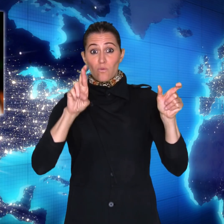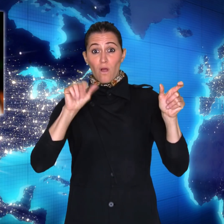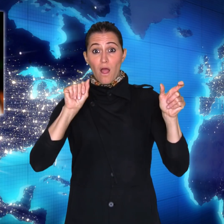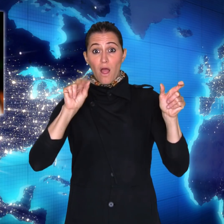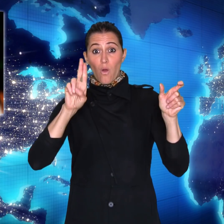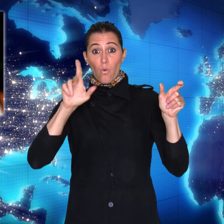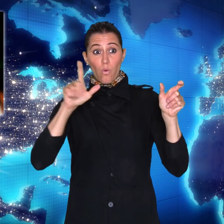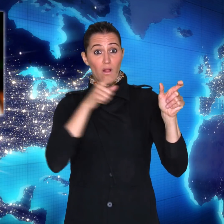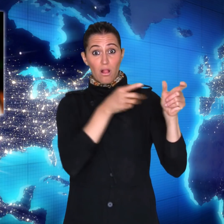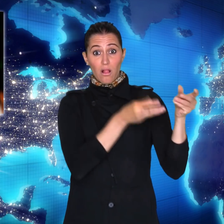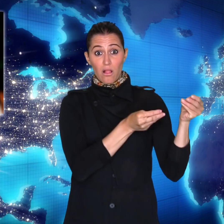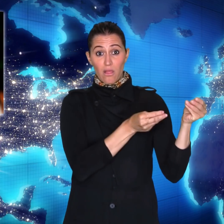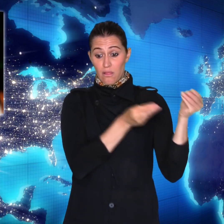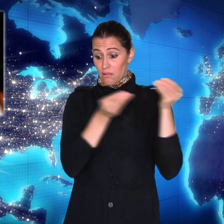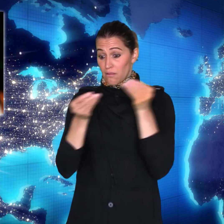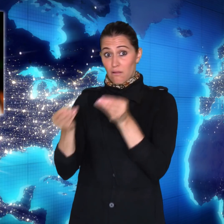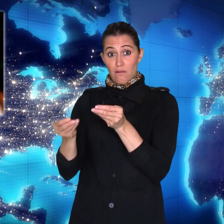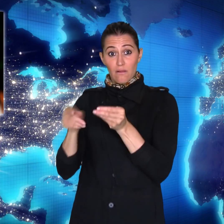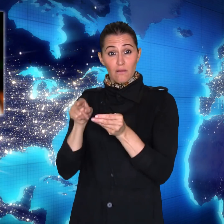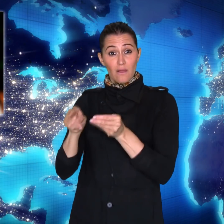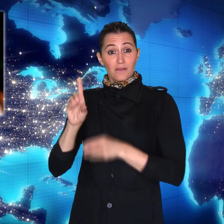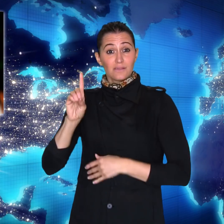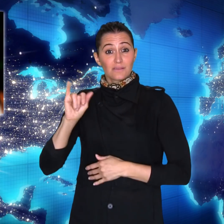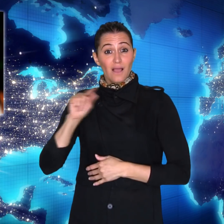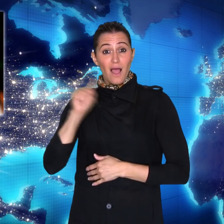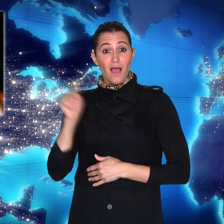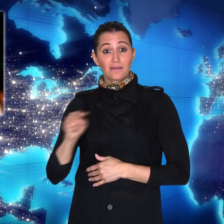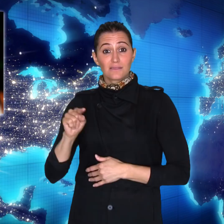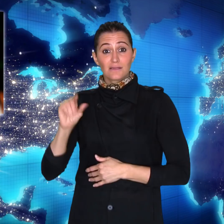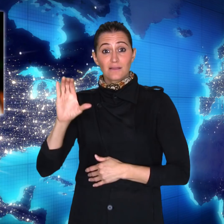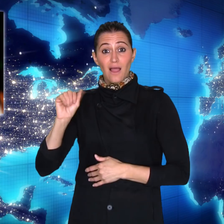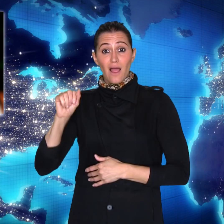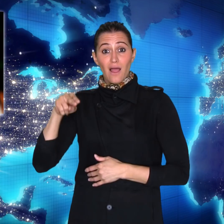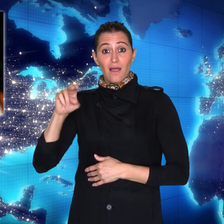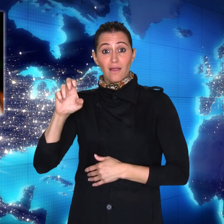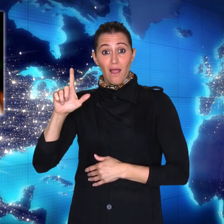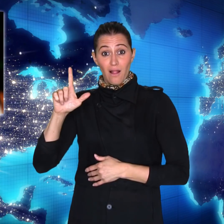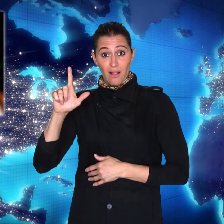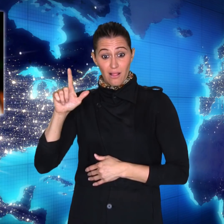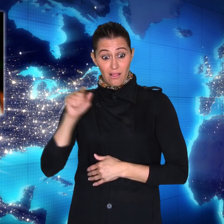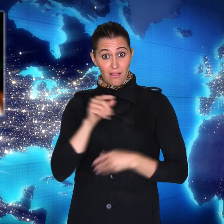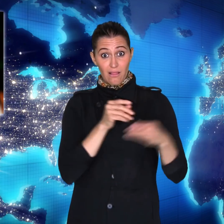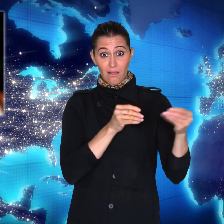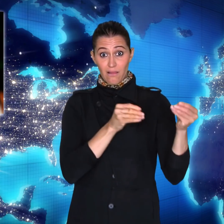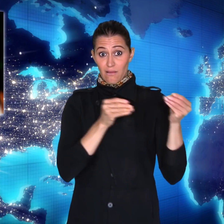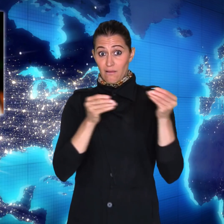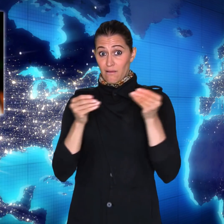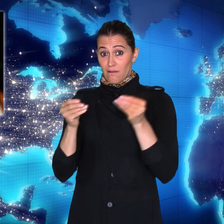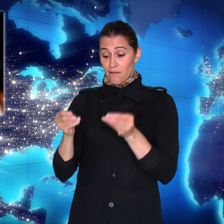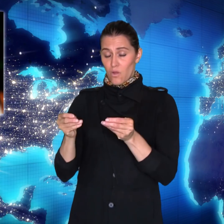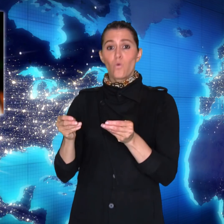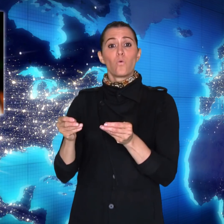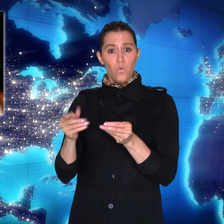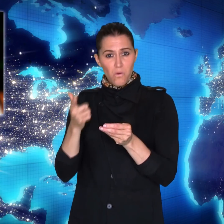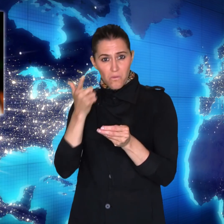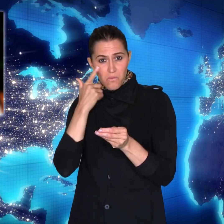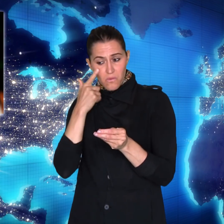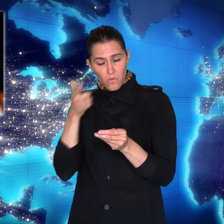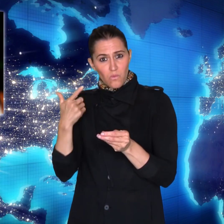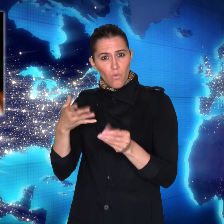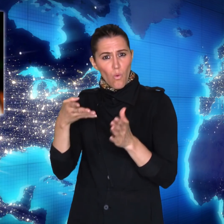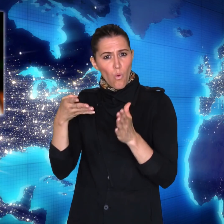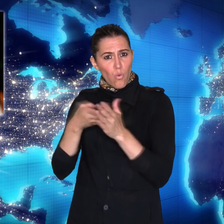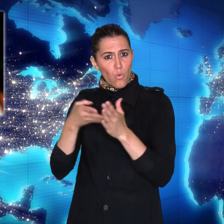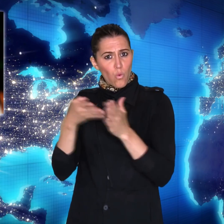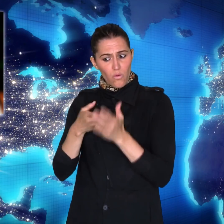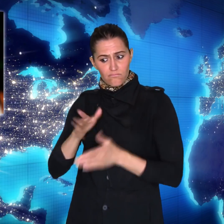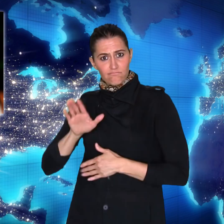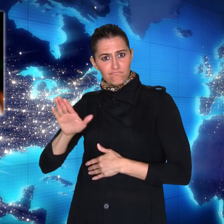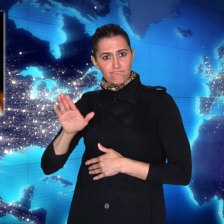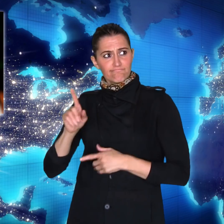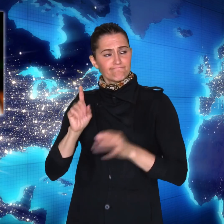ability to lead the country that had